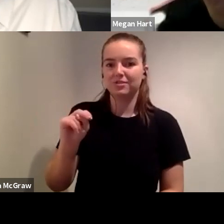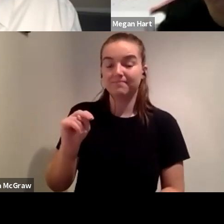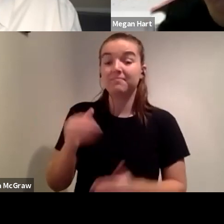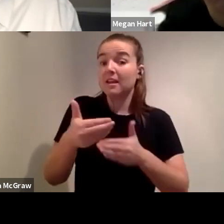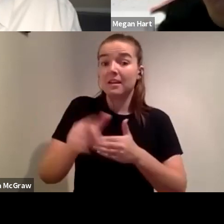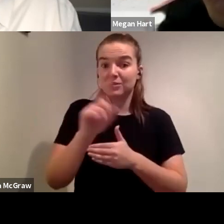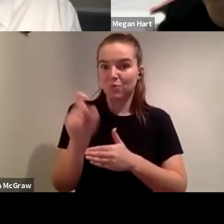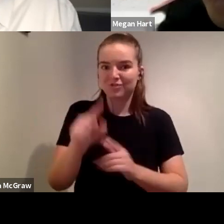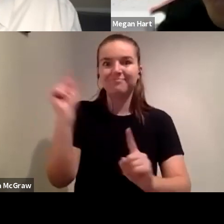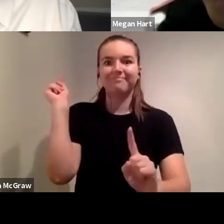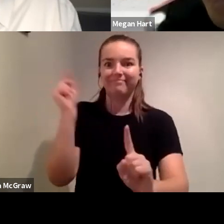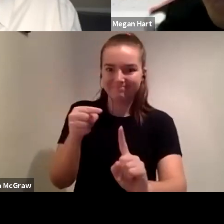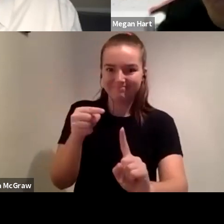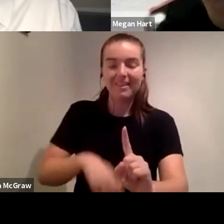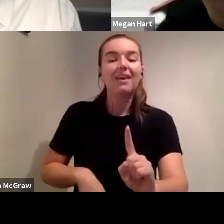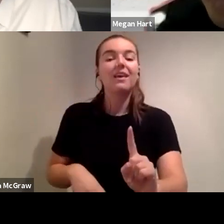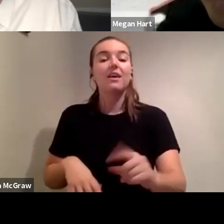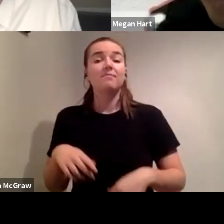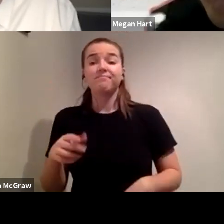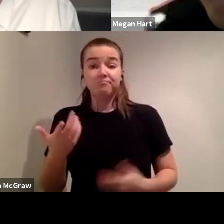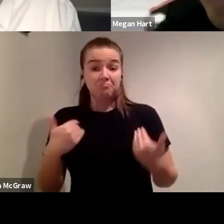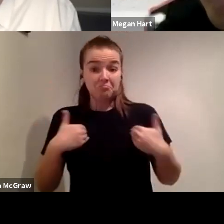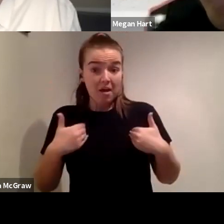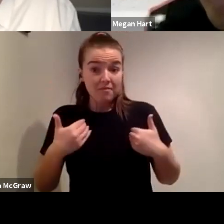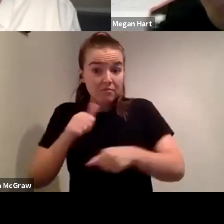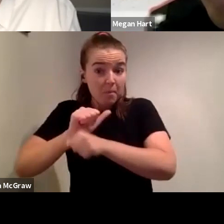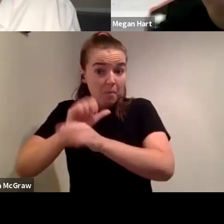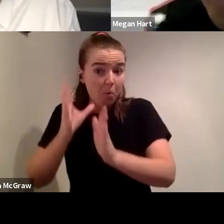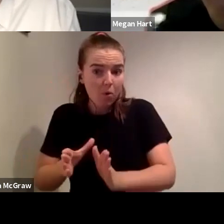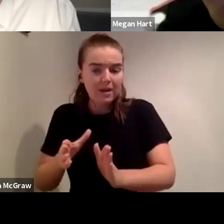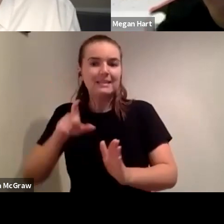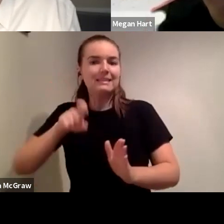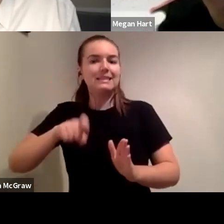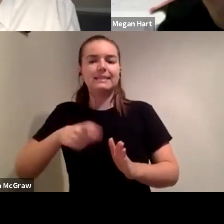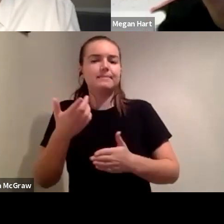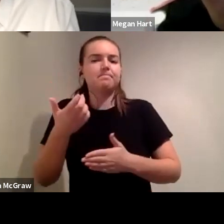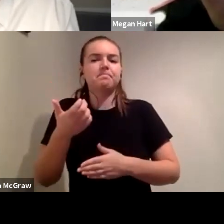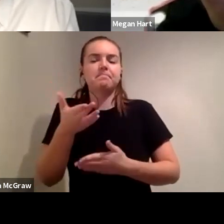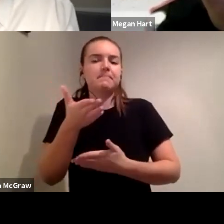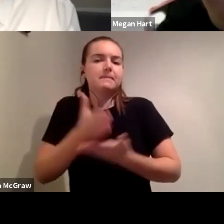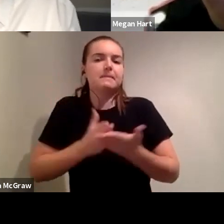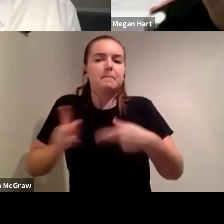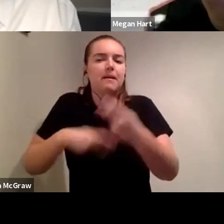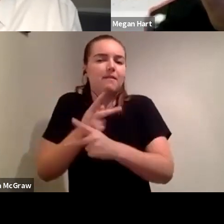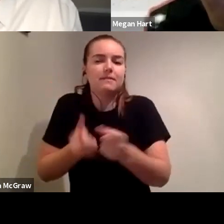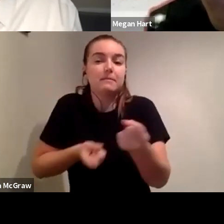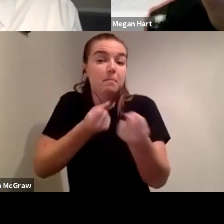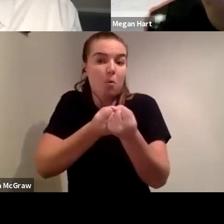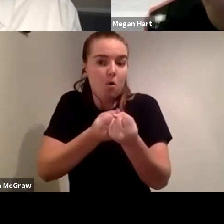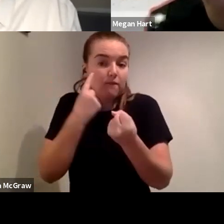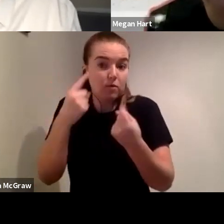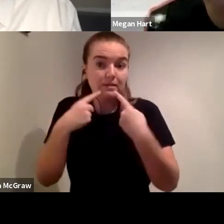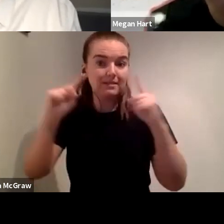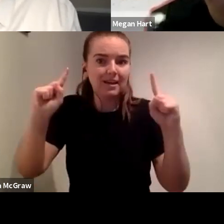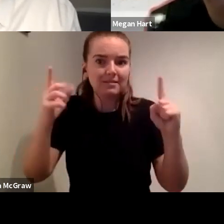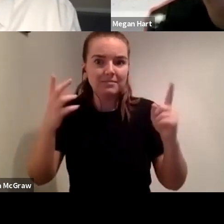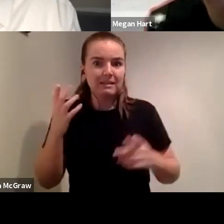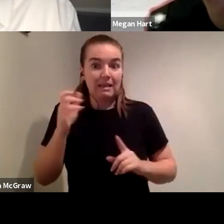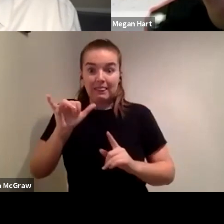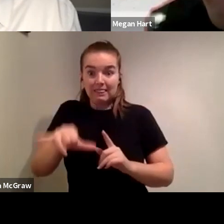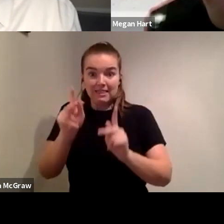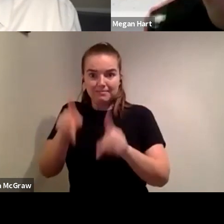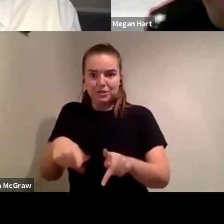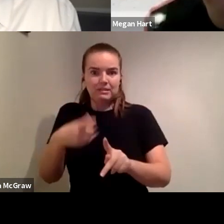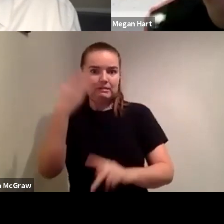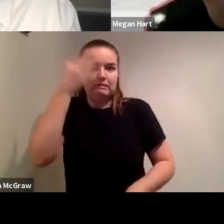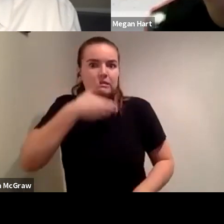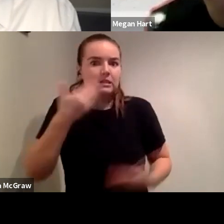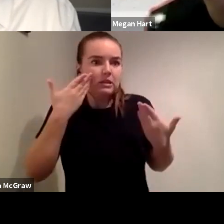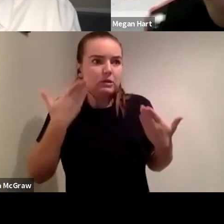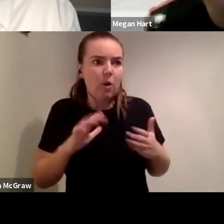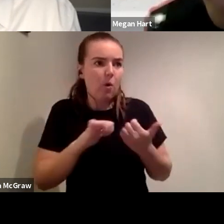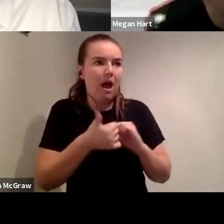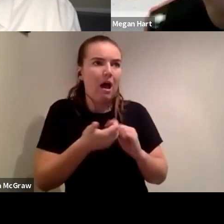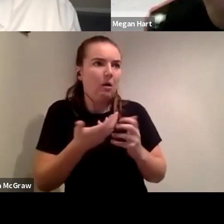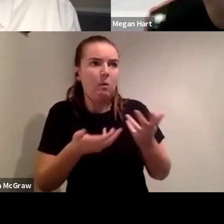Our next question is really about accommodations.